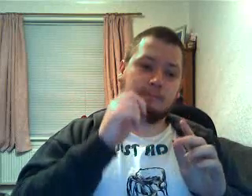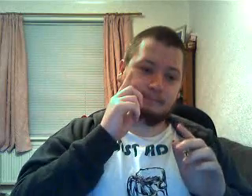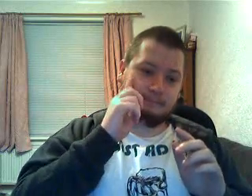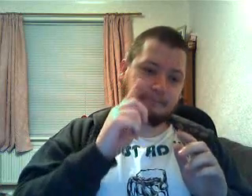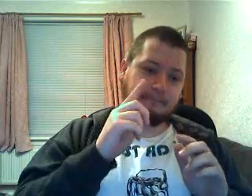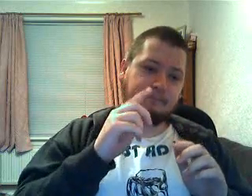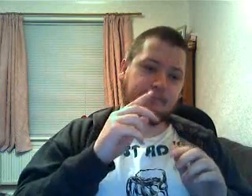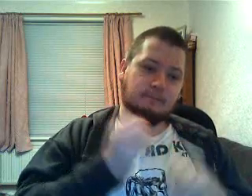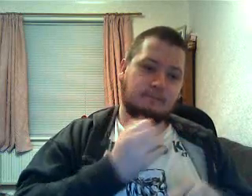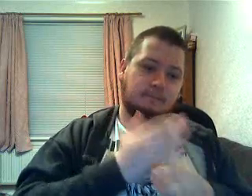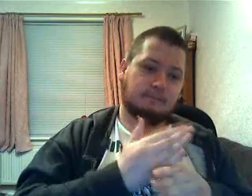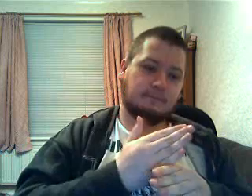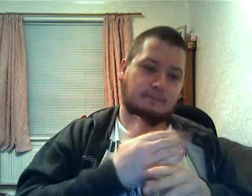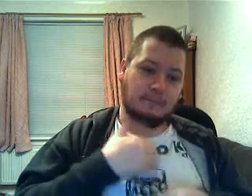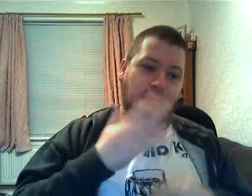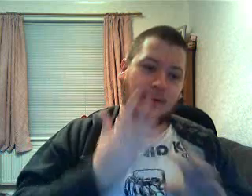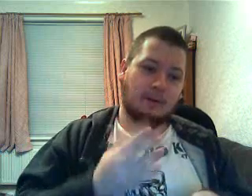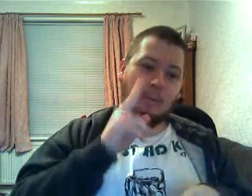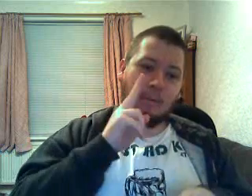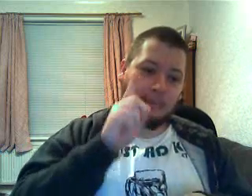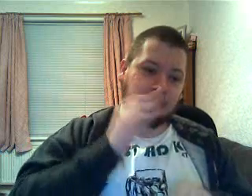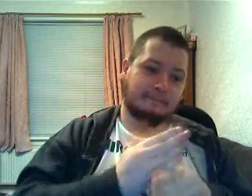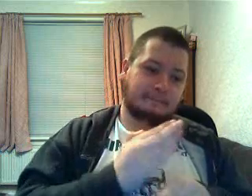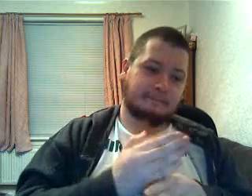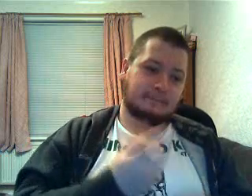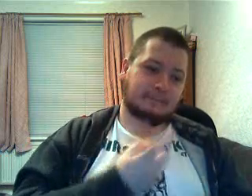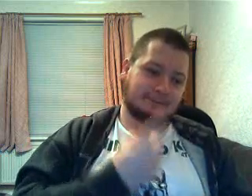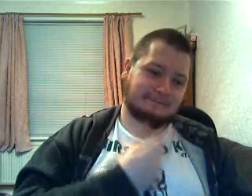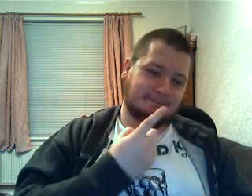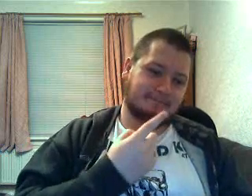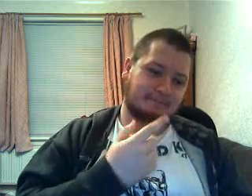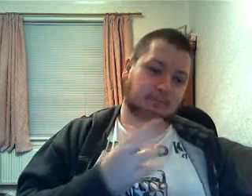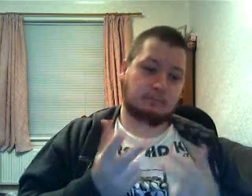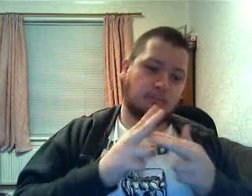for finding a job - I have to look for a job myself